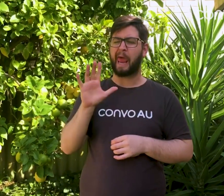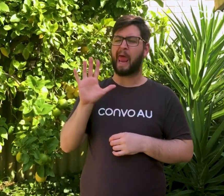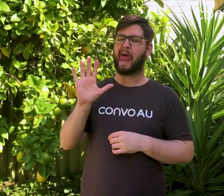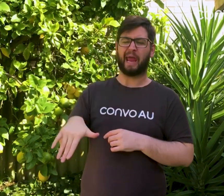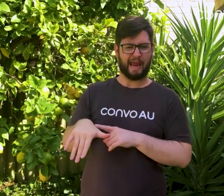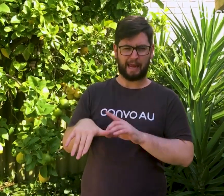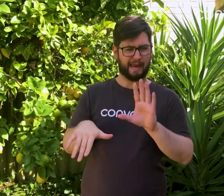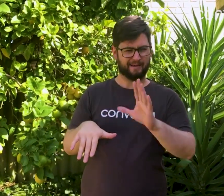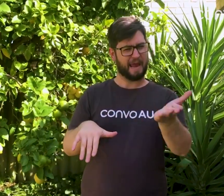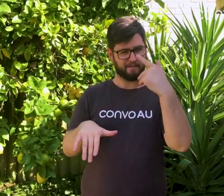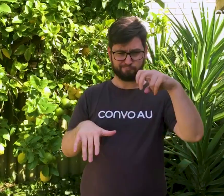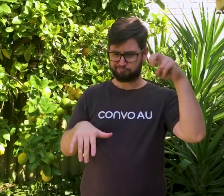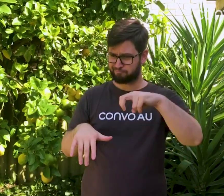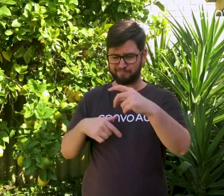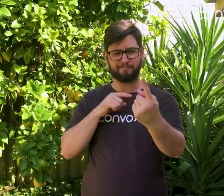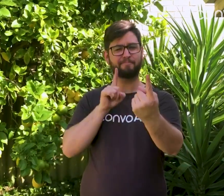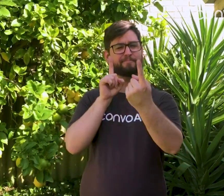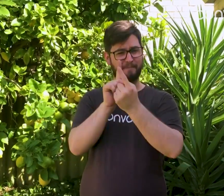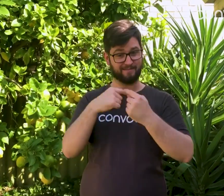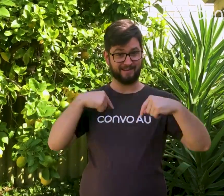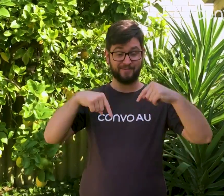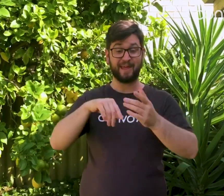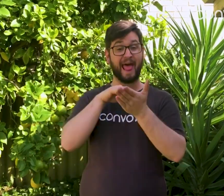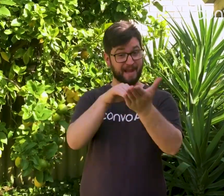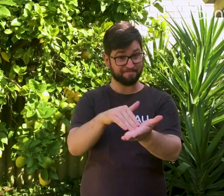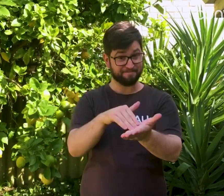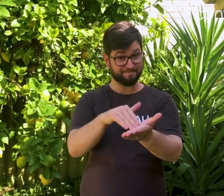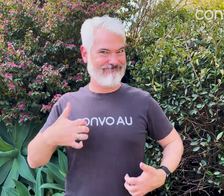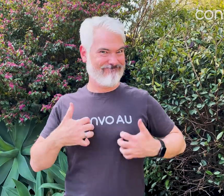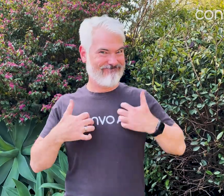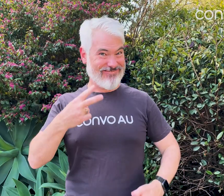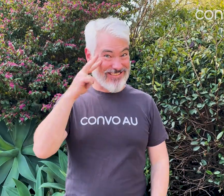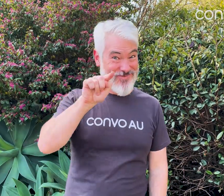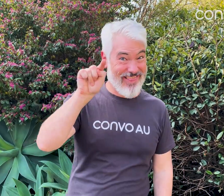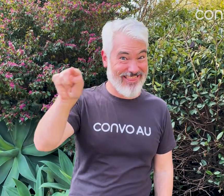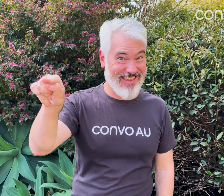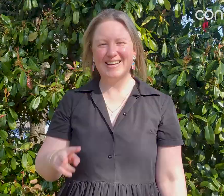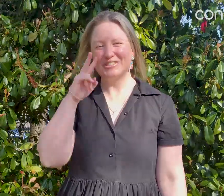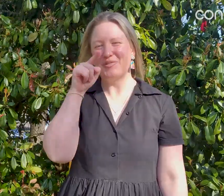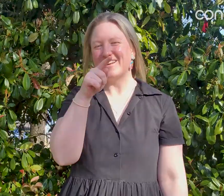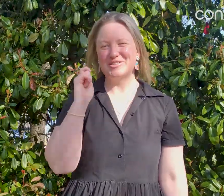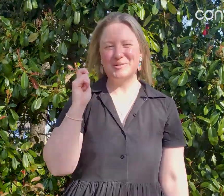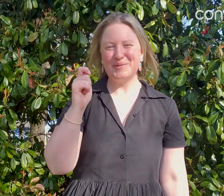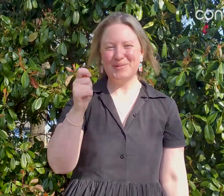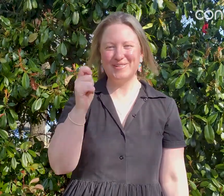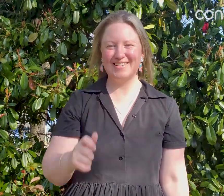don't hesitate to stop by our stall. We're here to help! Looking forward to seeing you there! See you there soon!